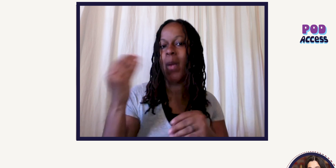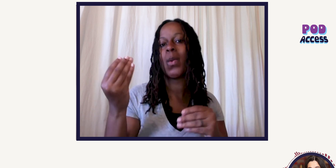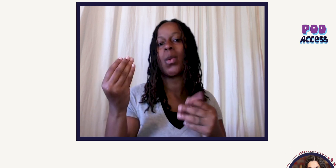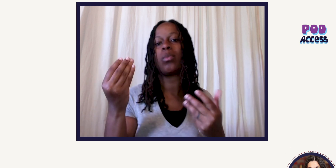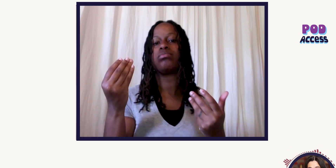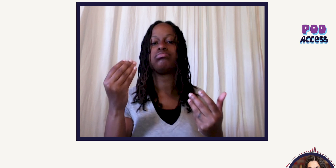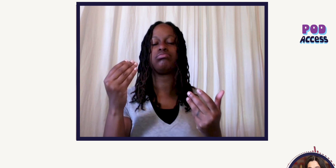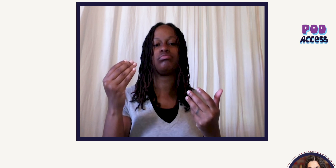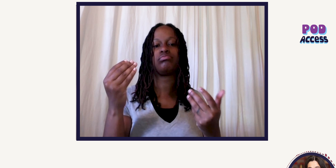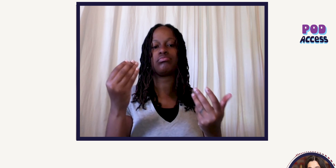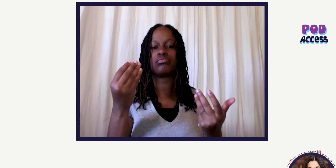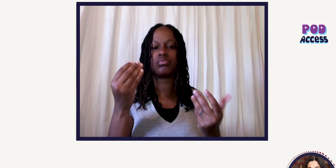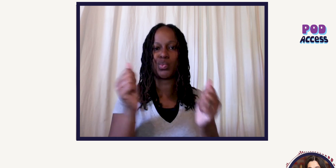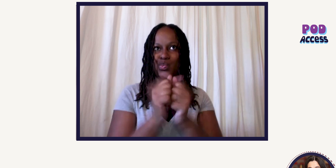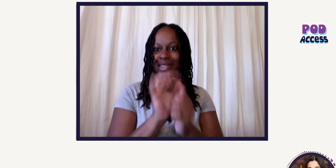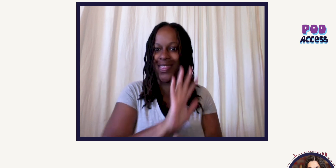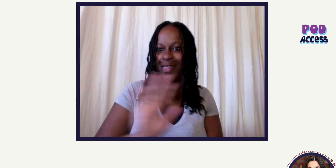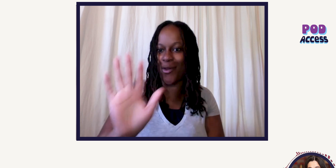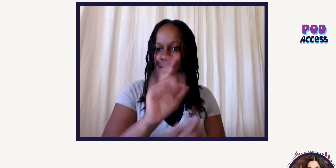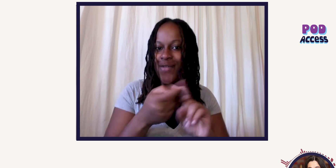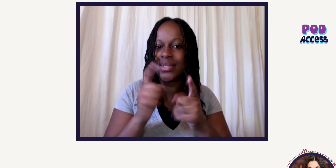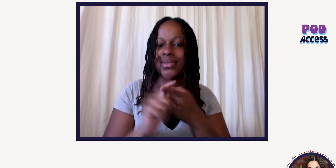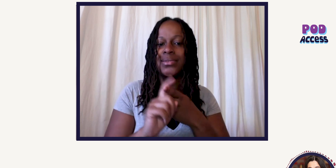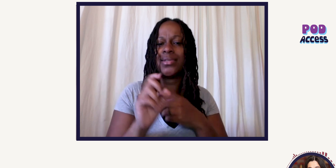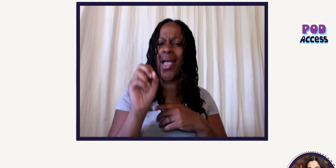and form your podcast around emulating that effect.